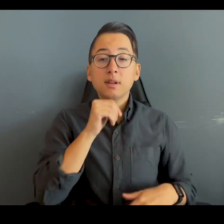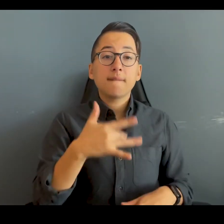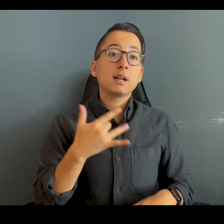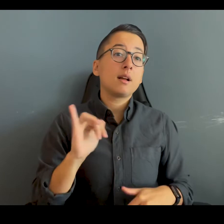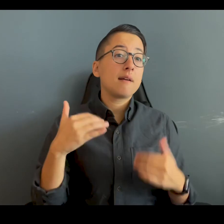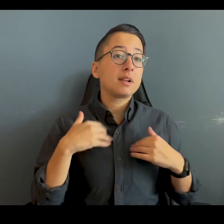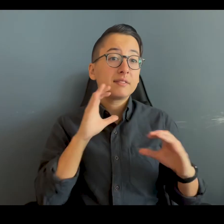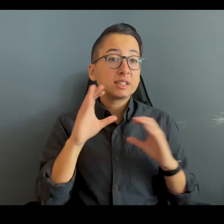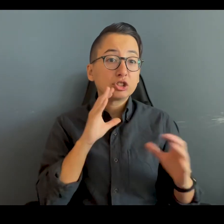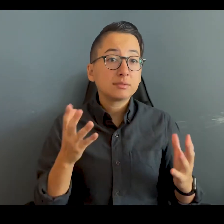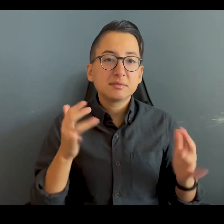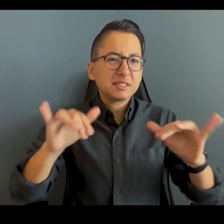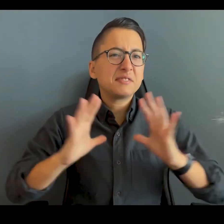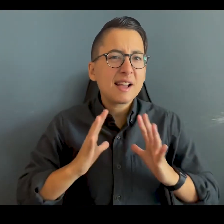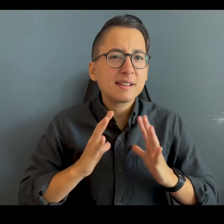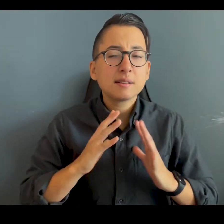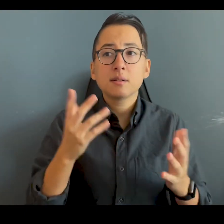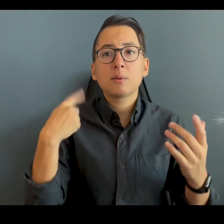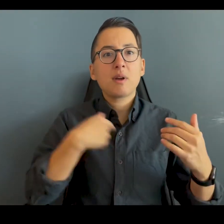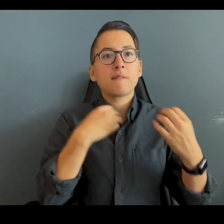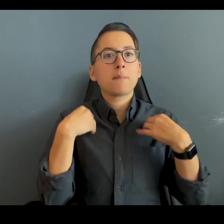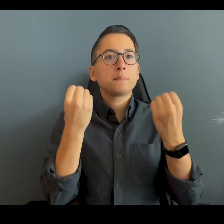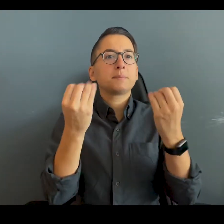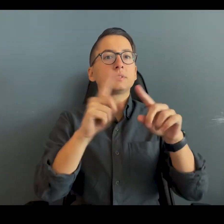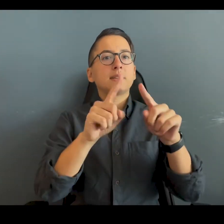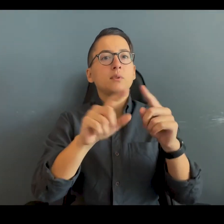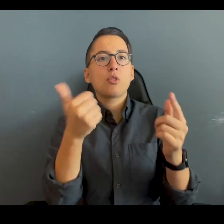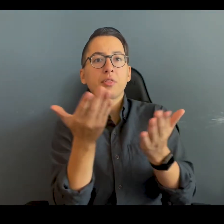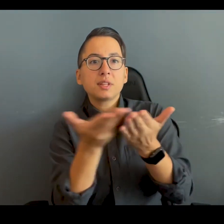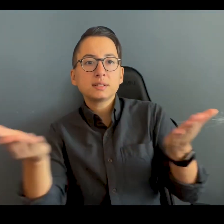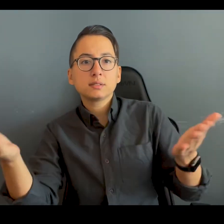There might be students who are not feeling up to talking with others, and that’s fine too!